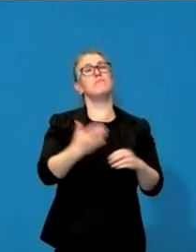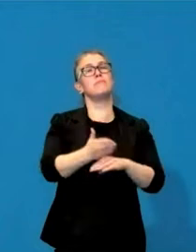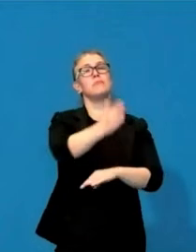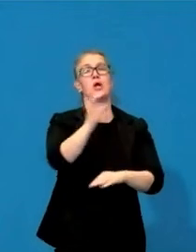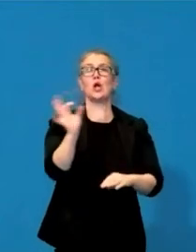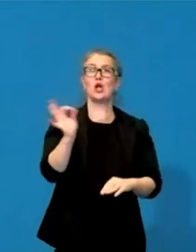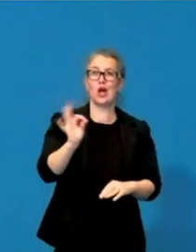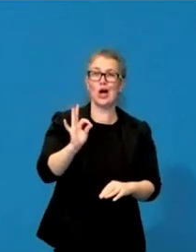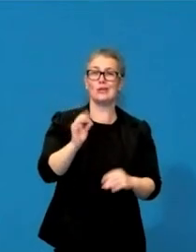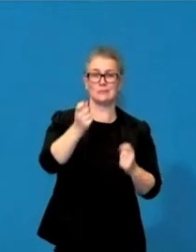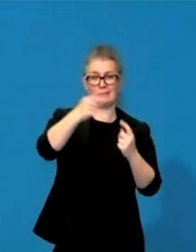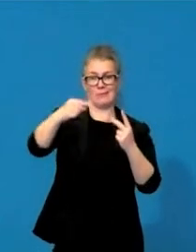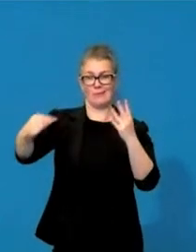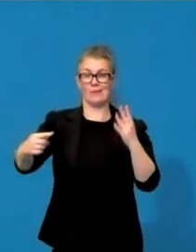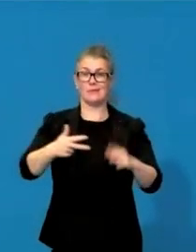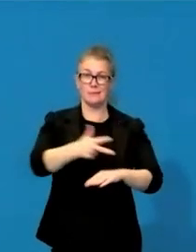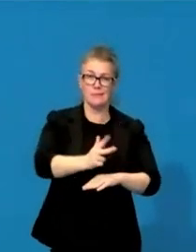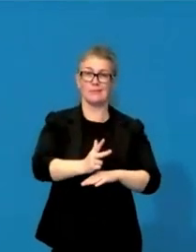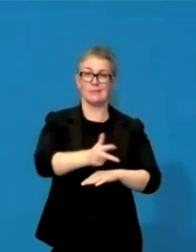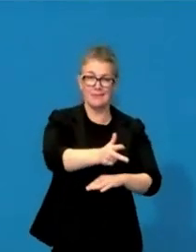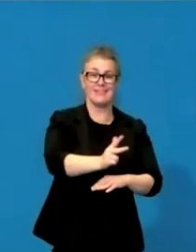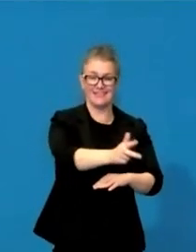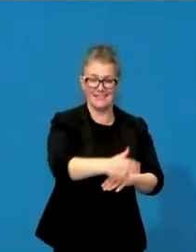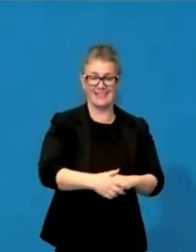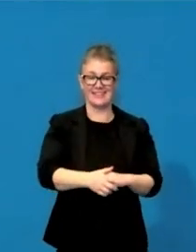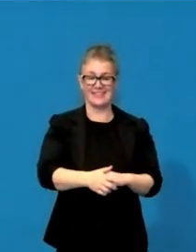It's bit of a hands-on vacation sort of thing.